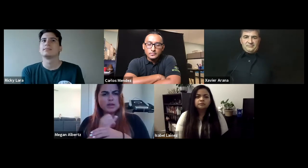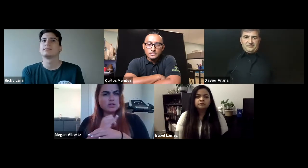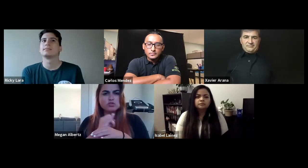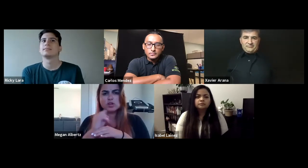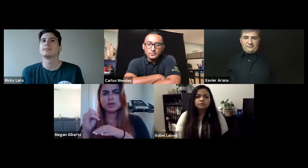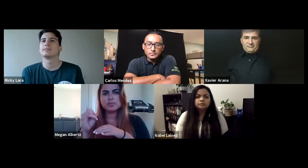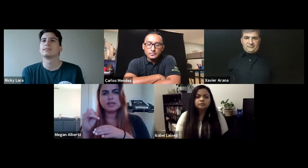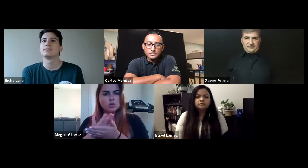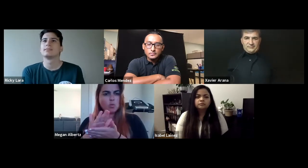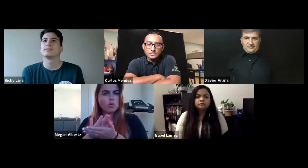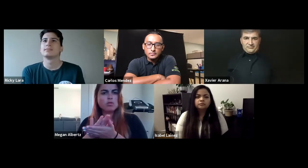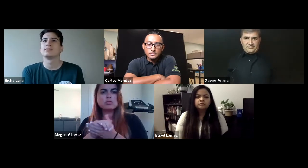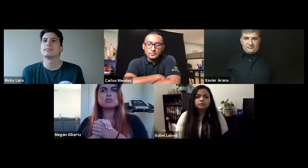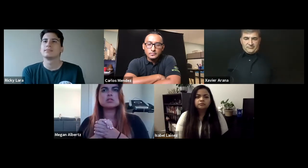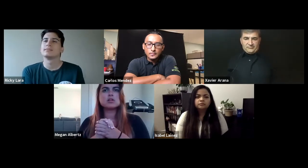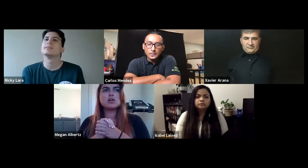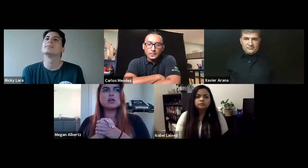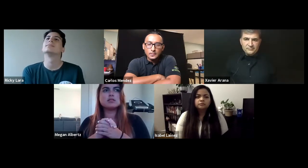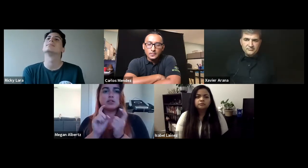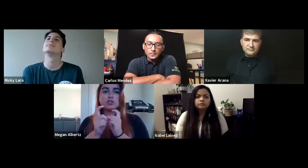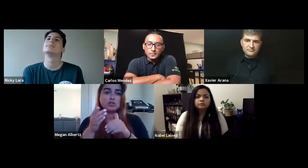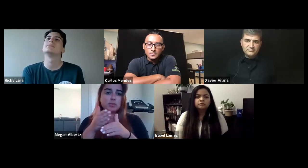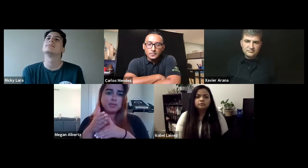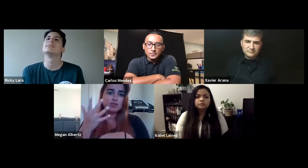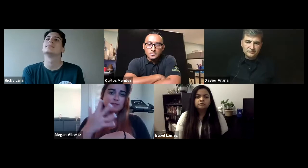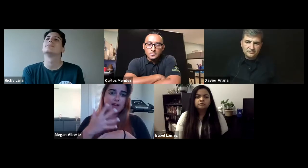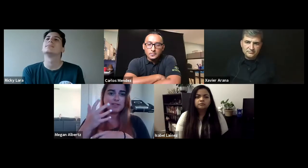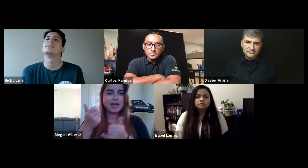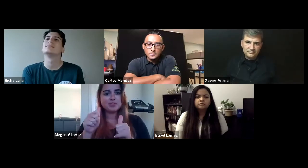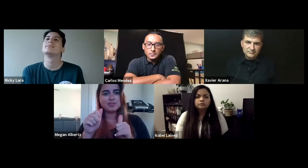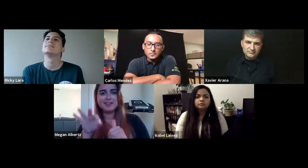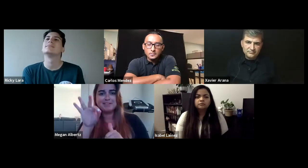Um, I did a few internships with school,